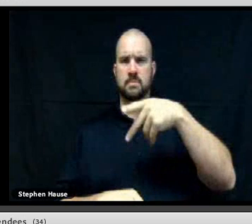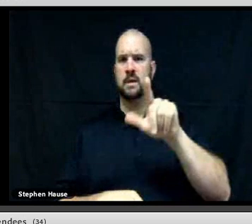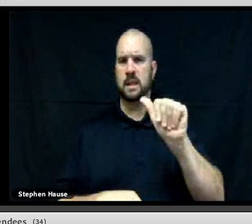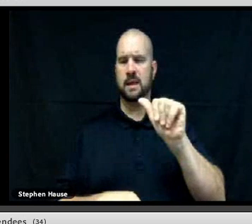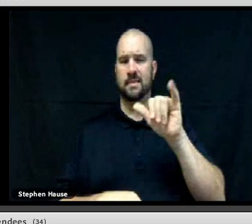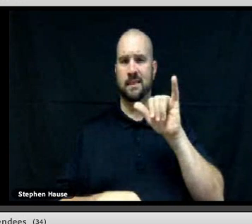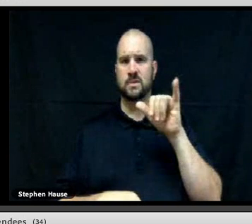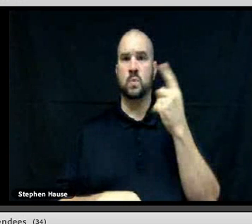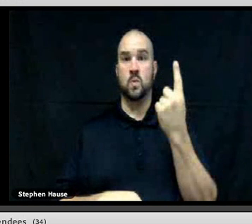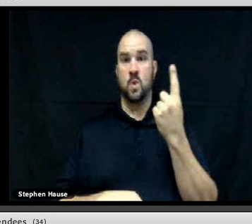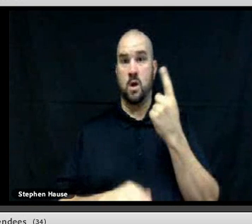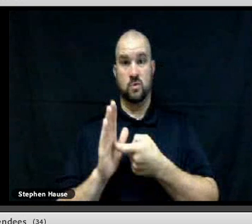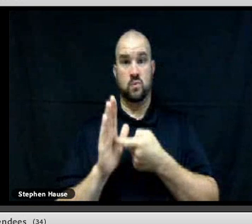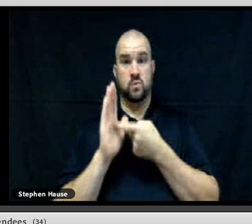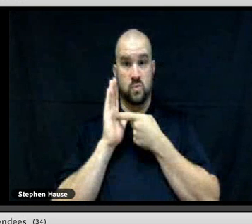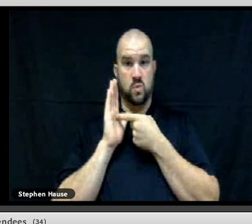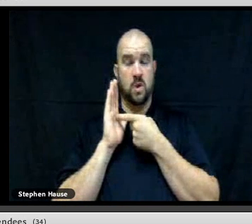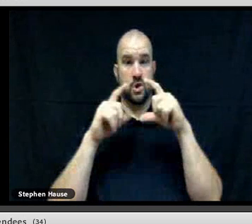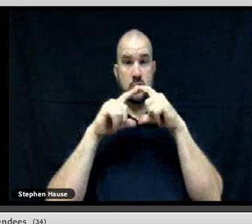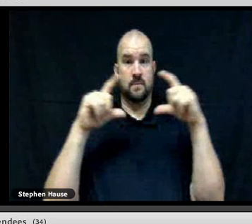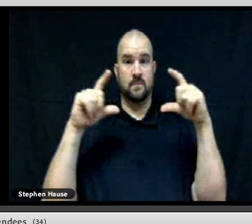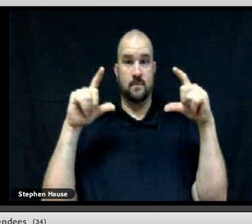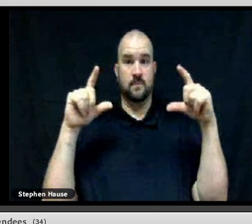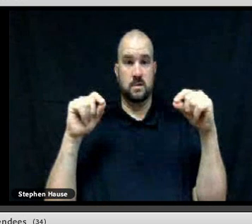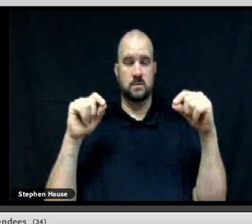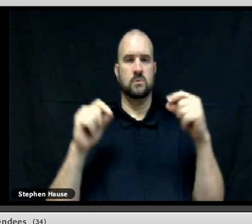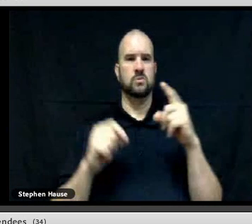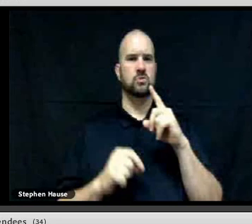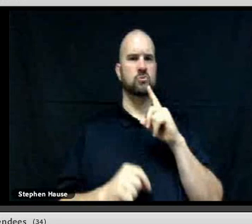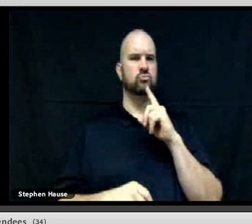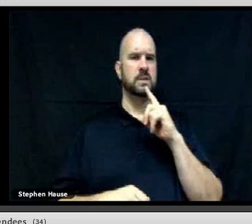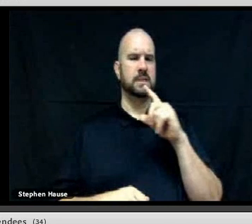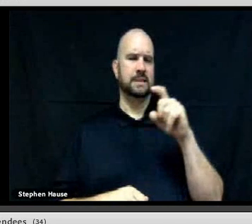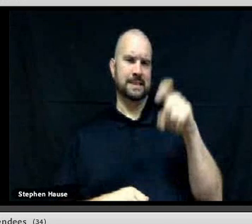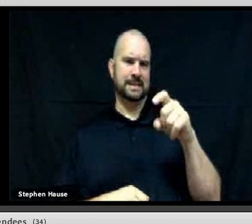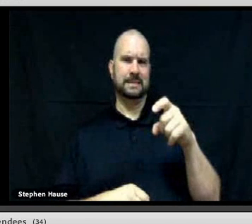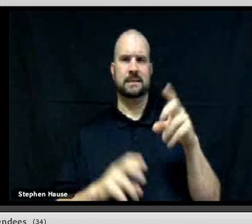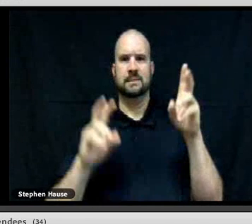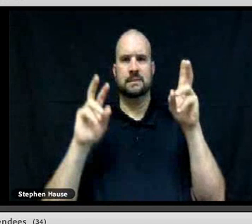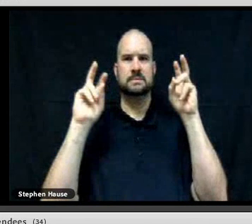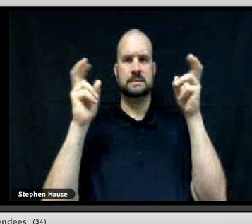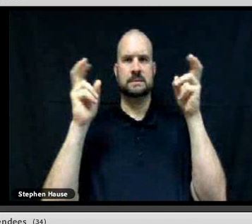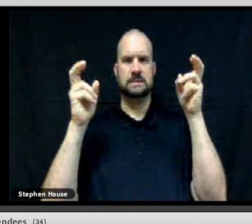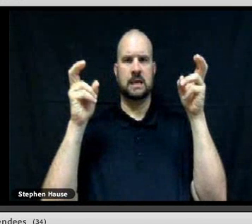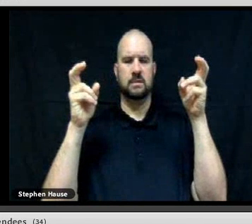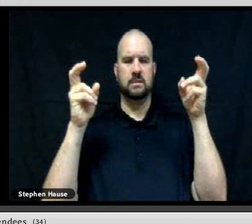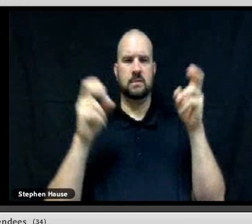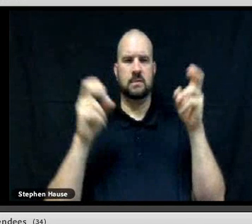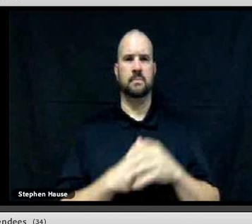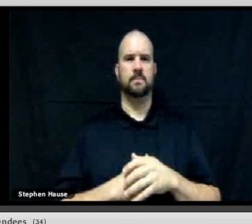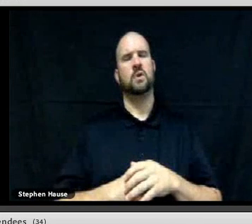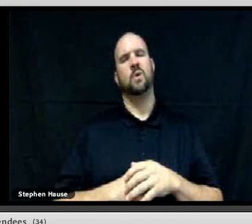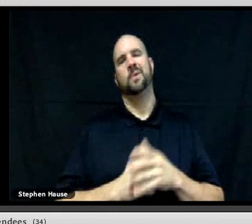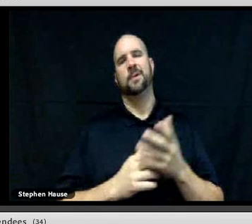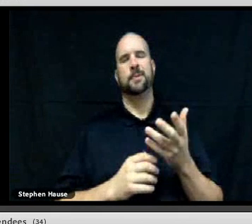so you really do need, um, a title. Uh, so, titles, you think can be pretty straightforward, but, uh,